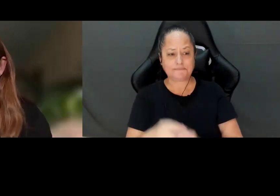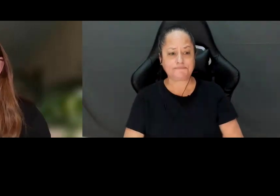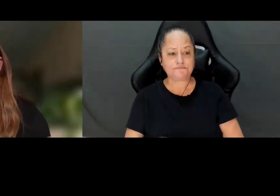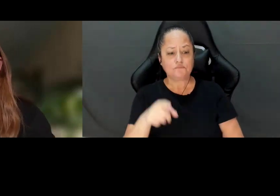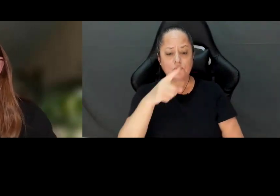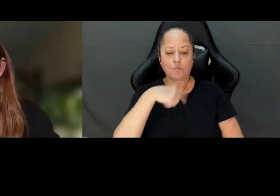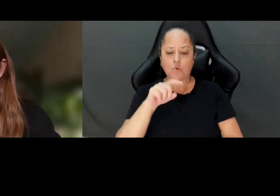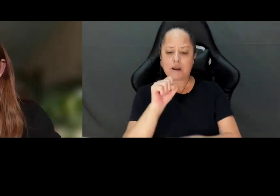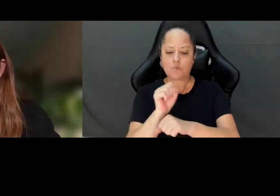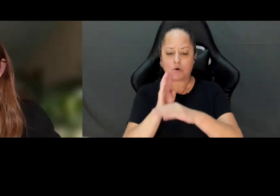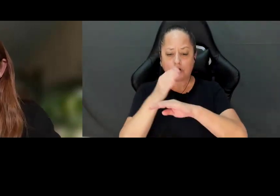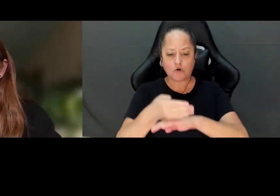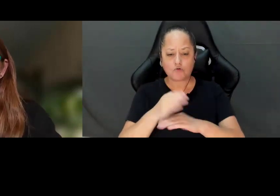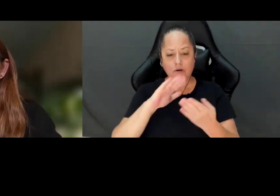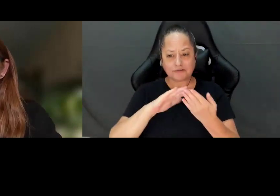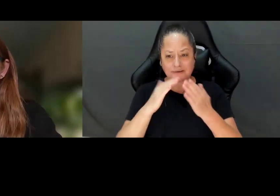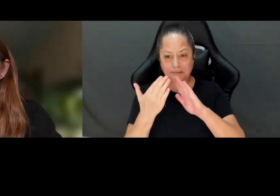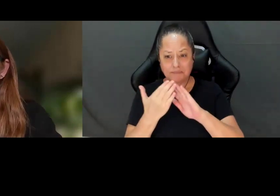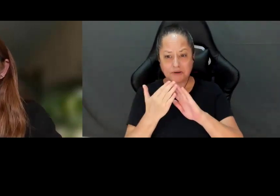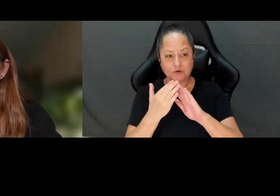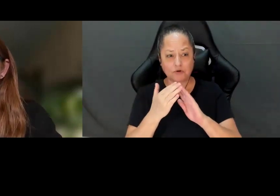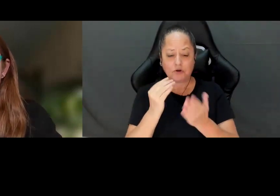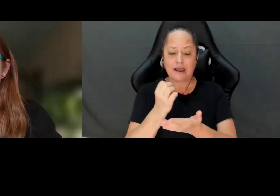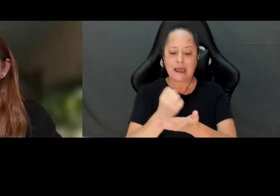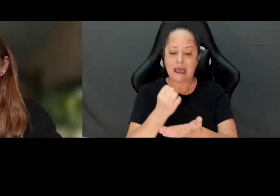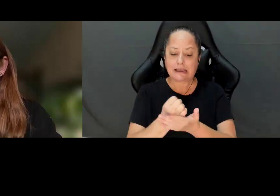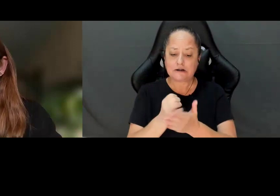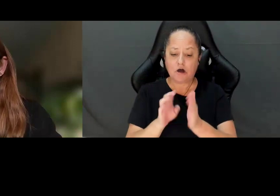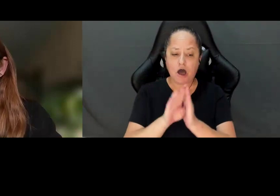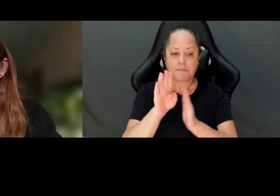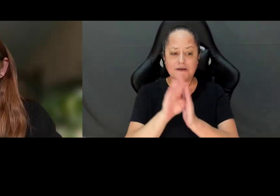kind of work across the community and economic development ecosystems.